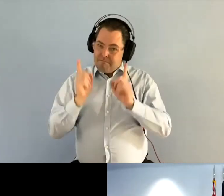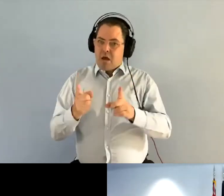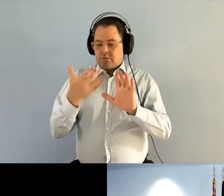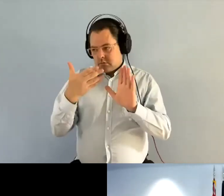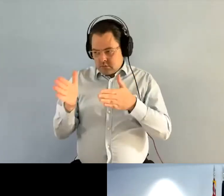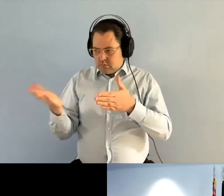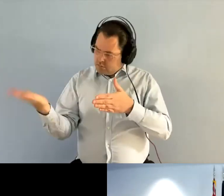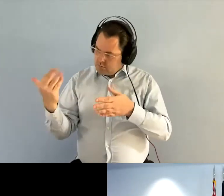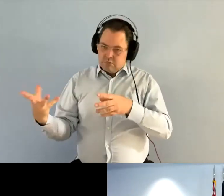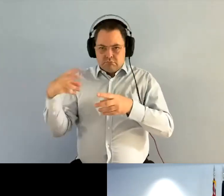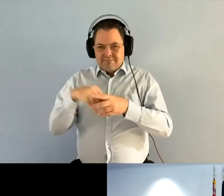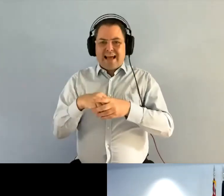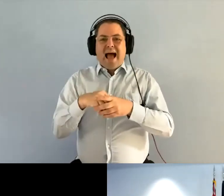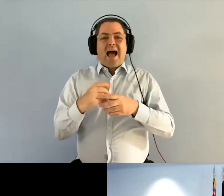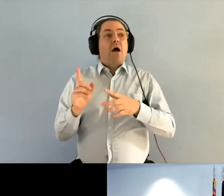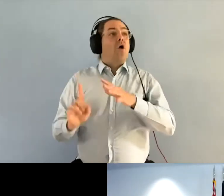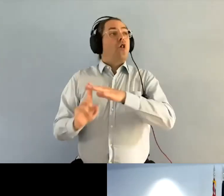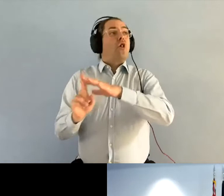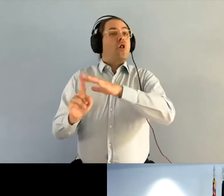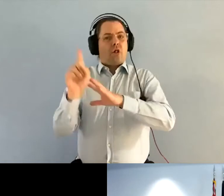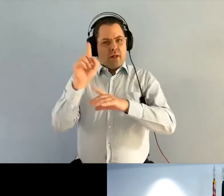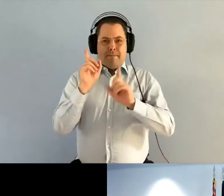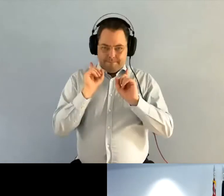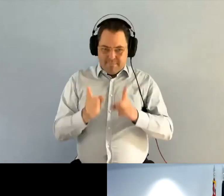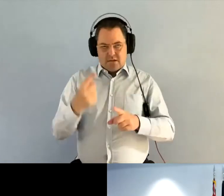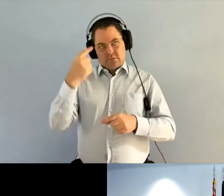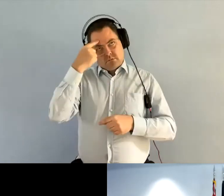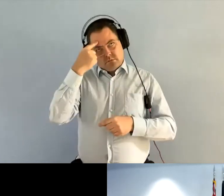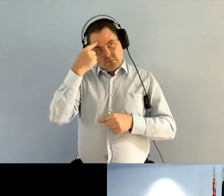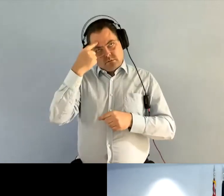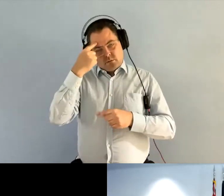have been taken. But these efforts do need to be